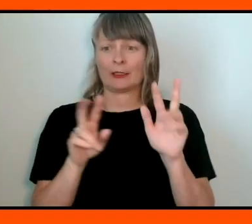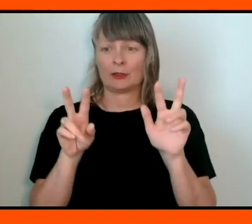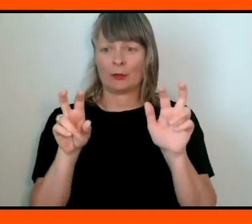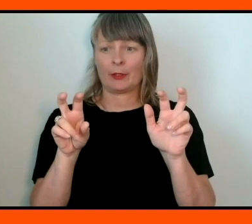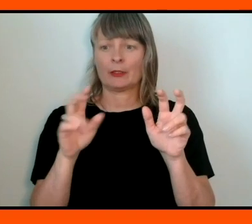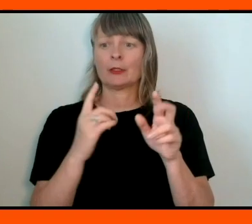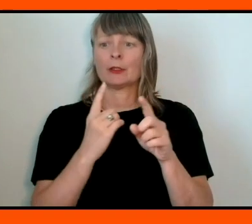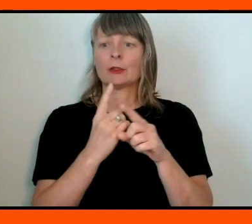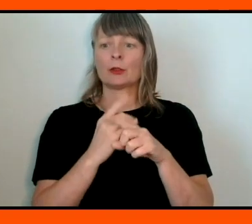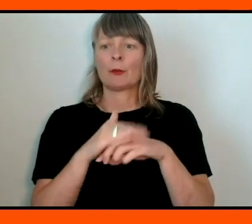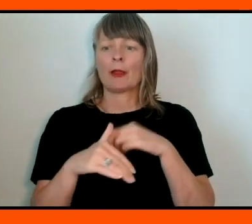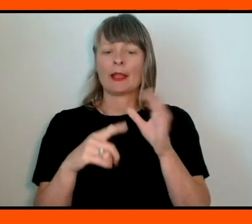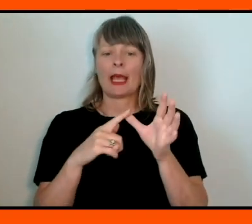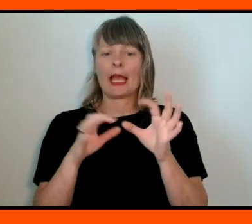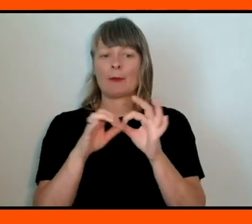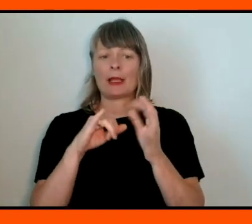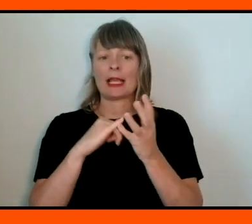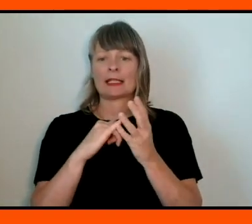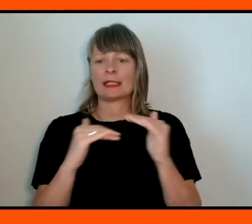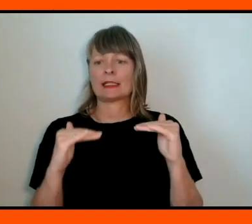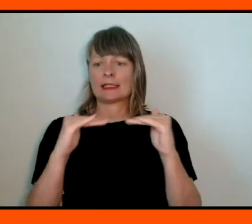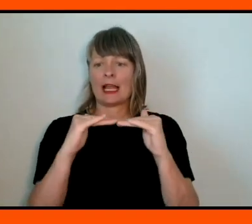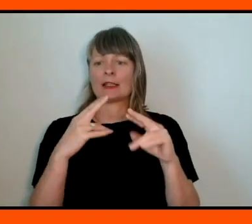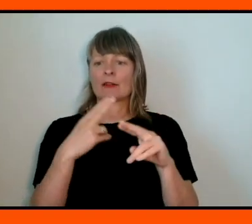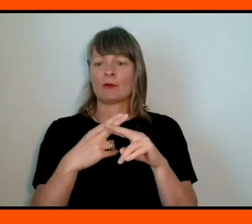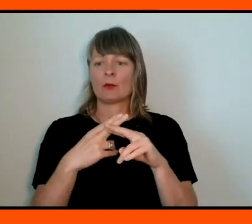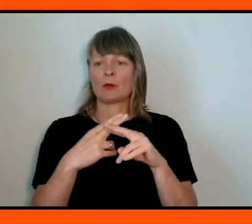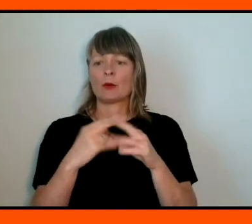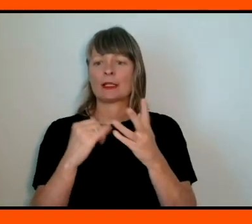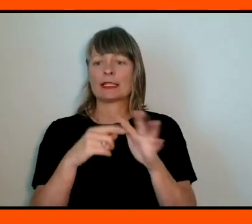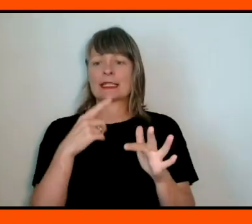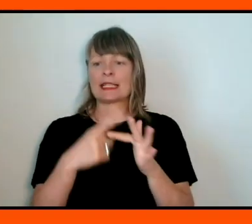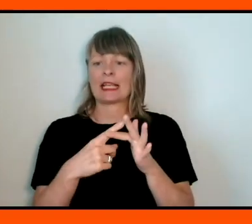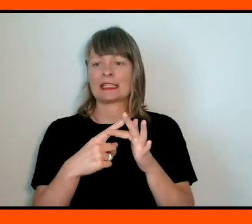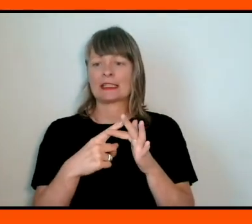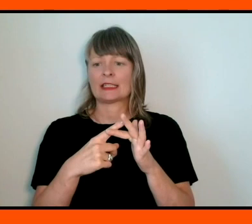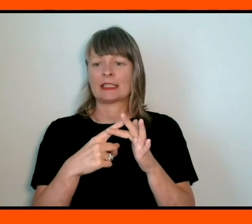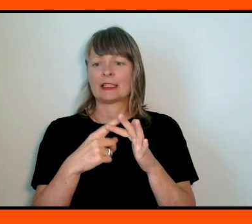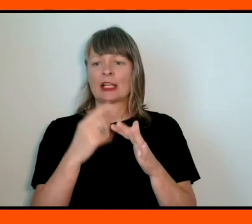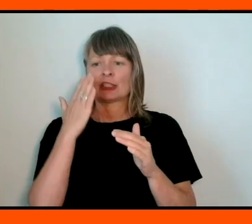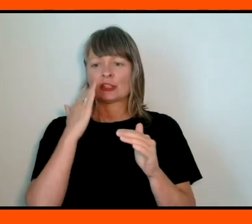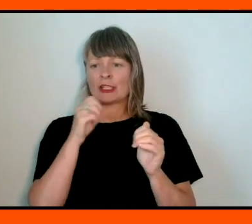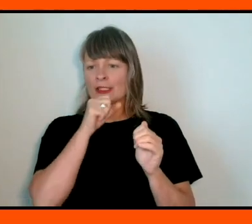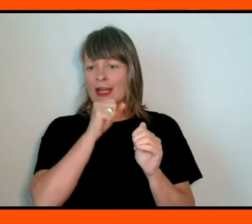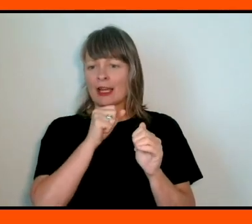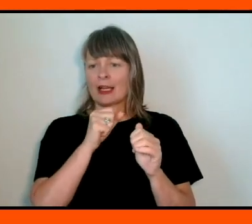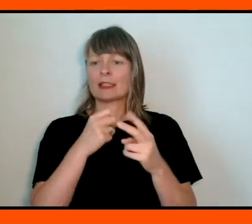for sex, gender, variations of sex characteristics and sexual orientation variables.